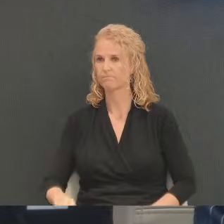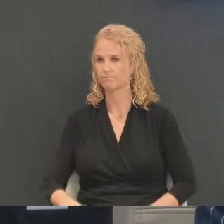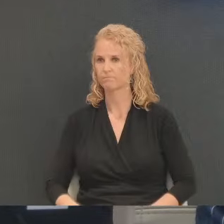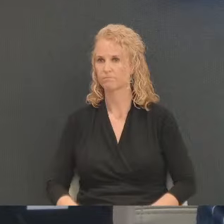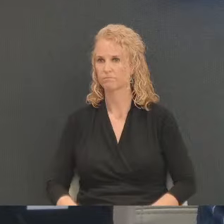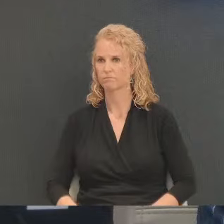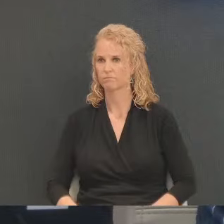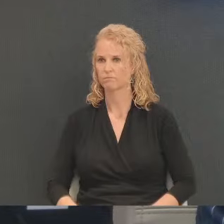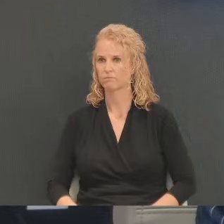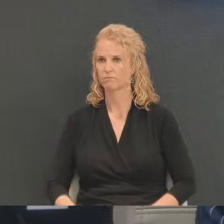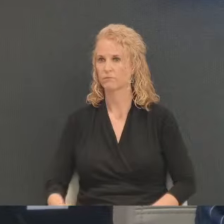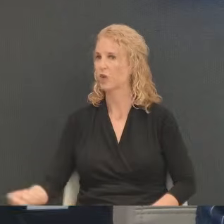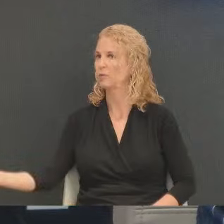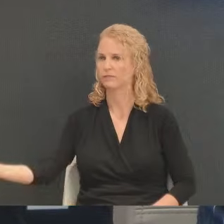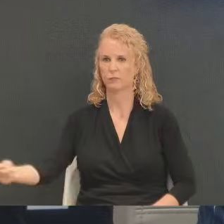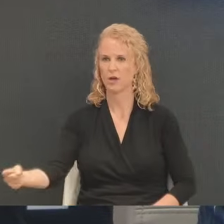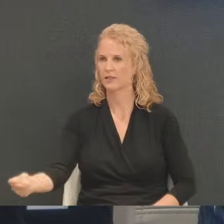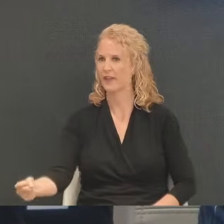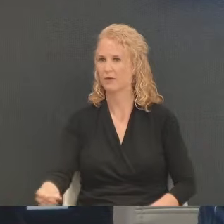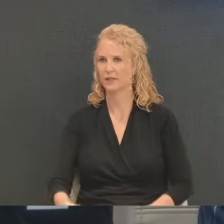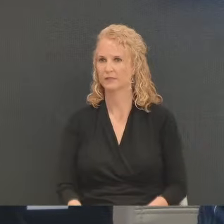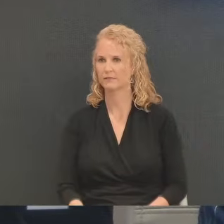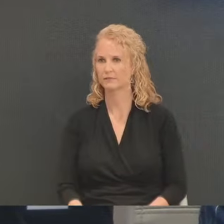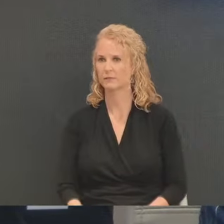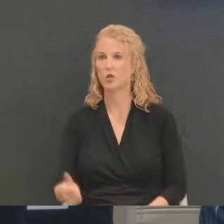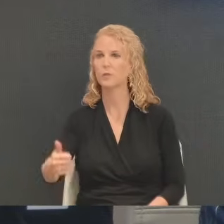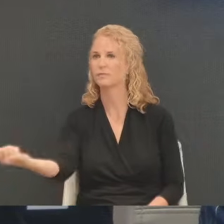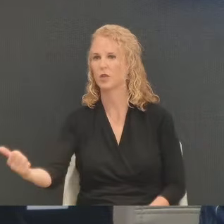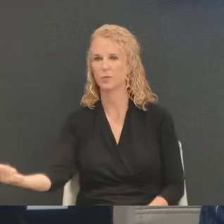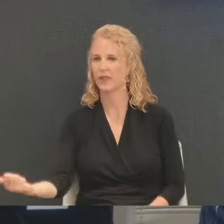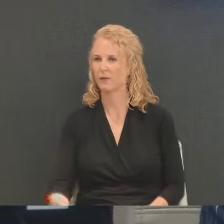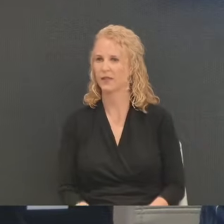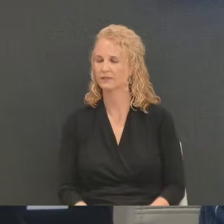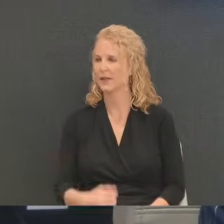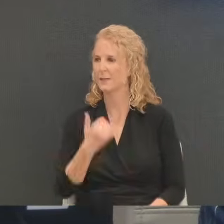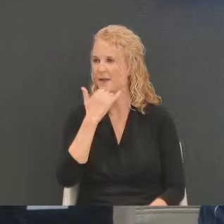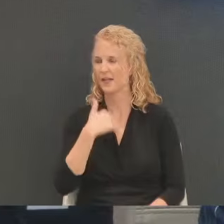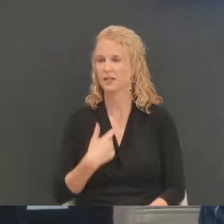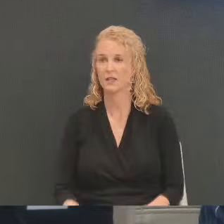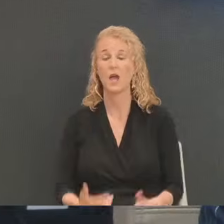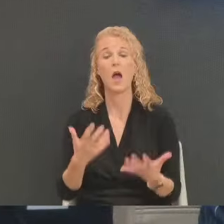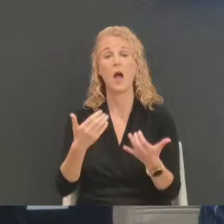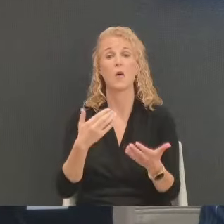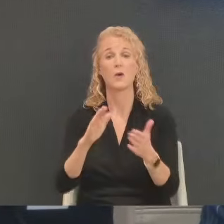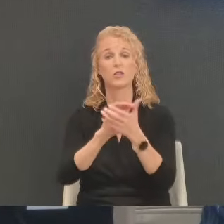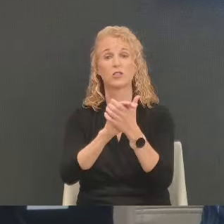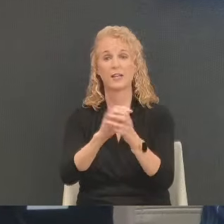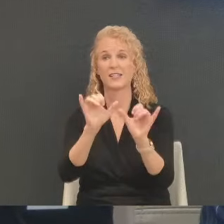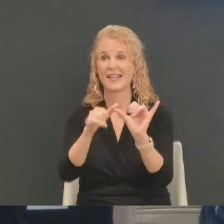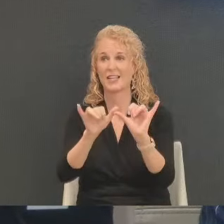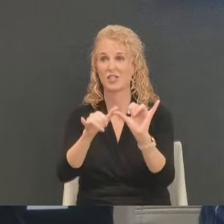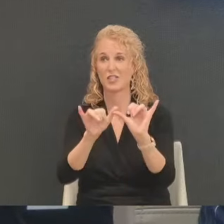he's going back to the state to grab some money so we don't have to put any any money. So I want